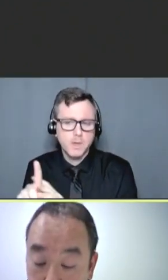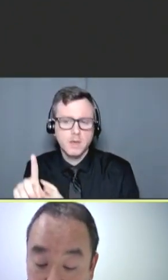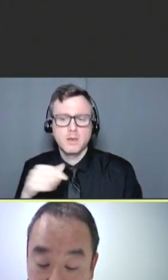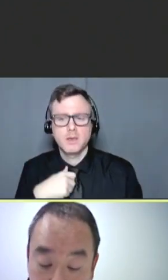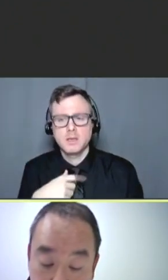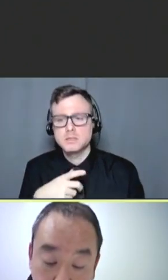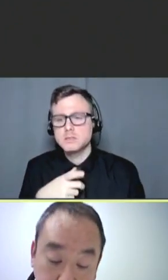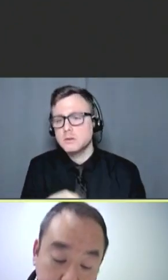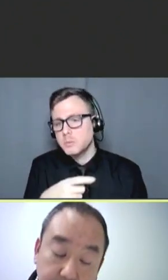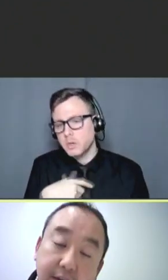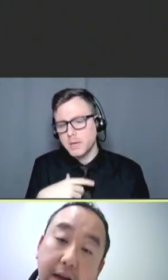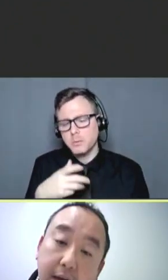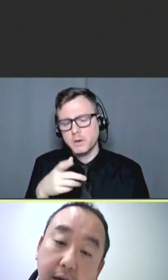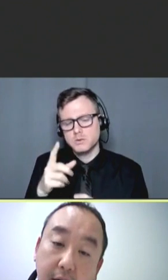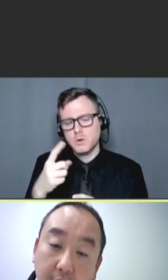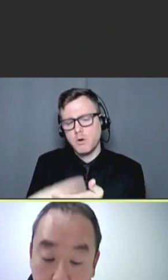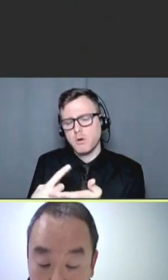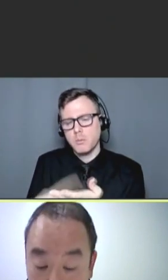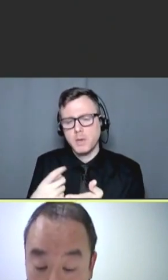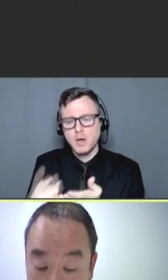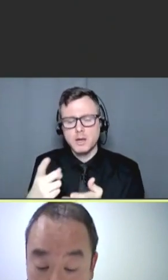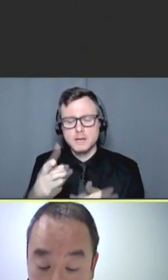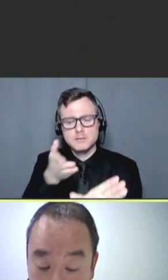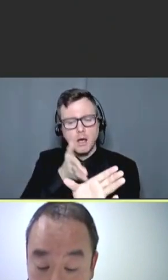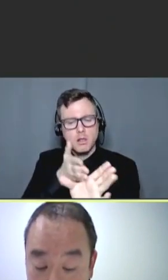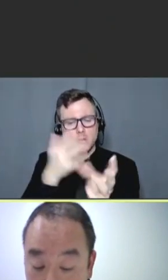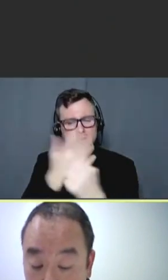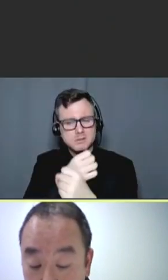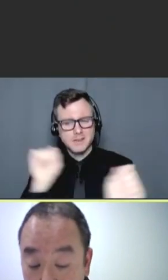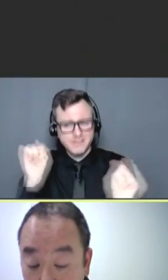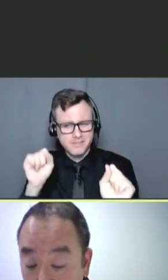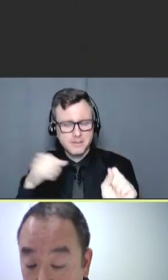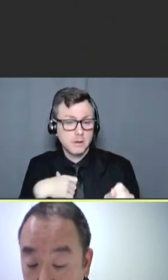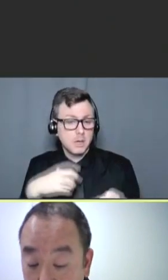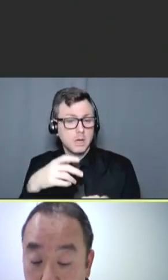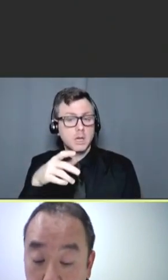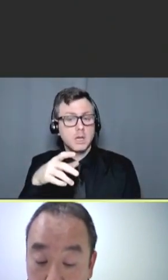improving psychological safety. When we're talking about patients who have been historically under